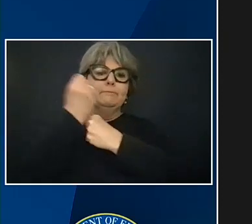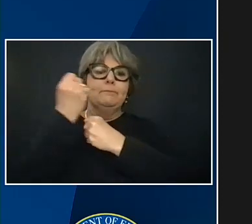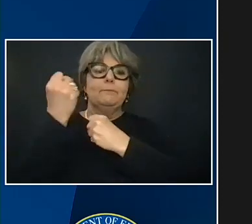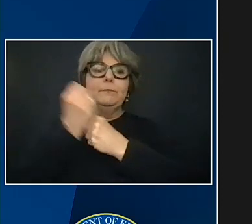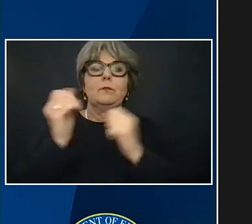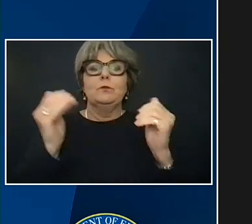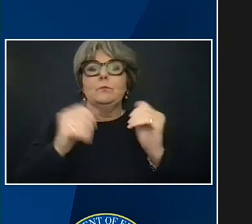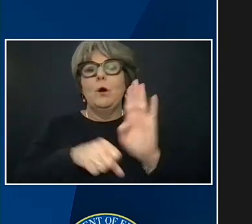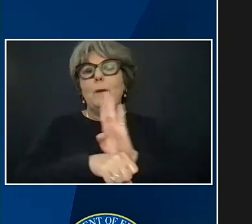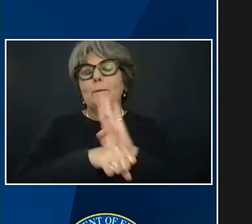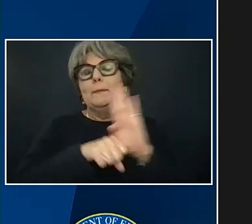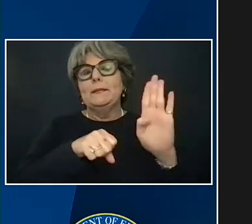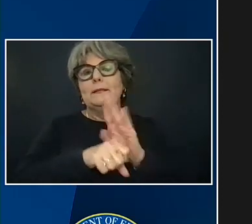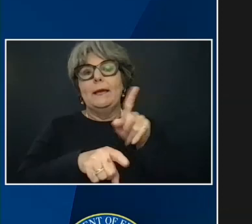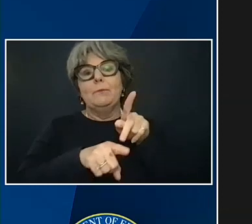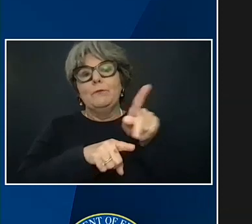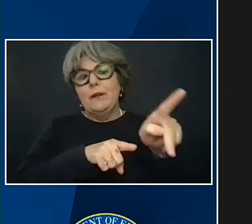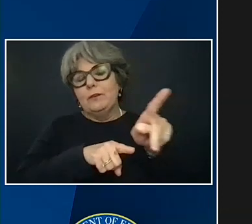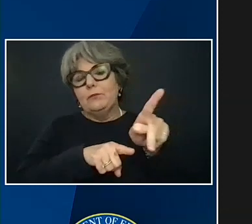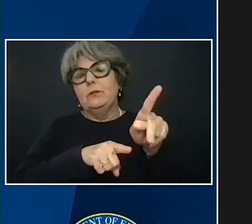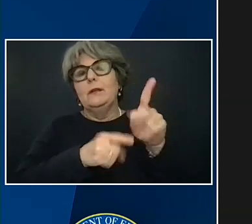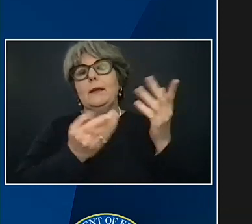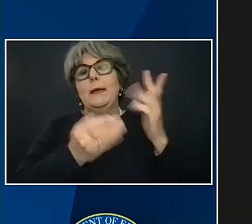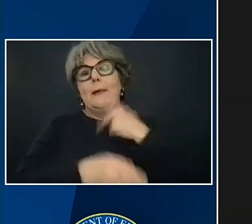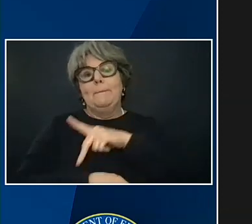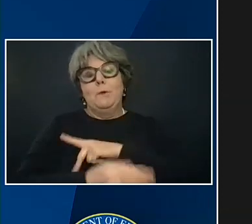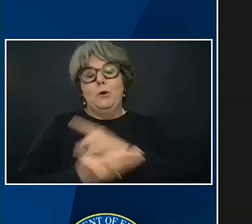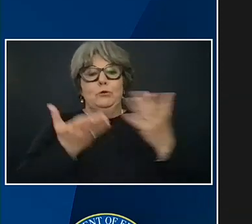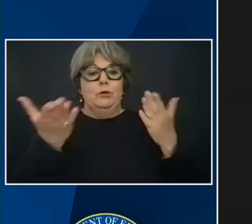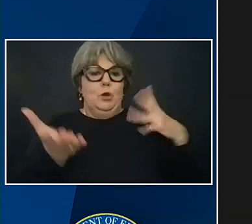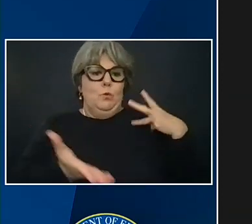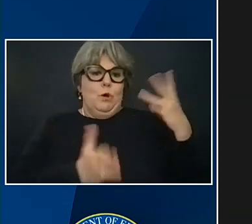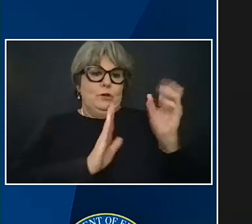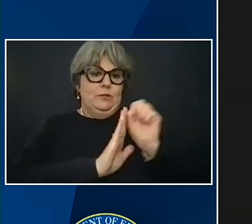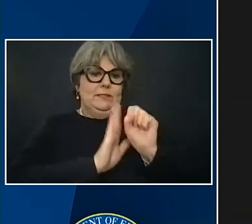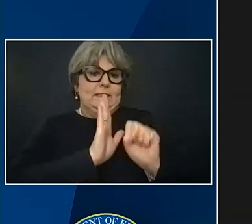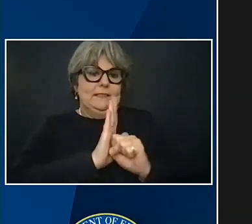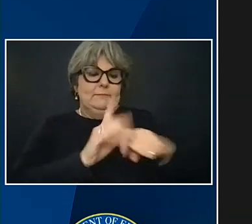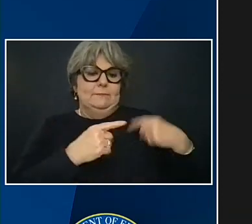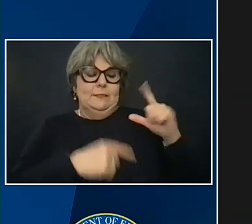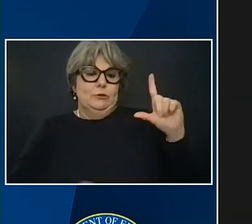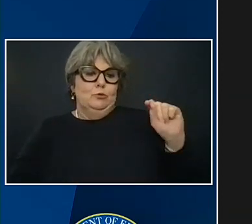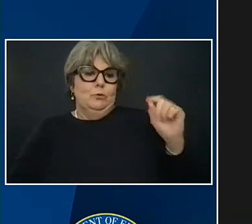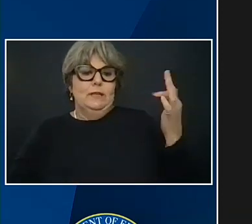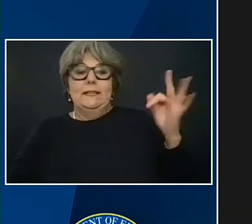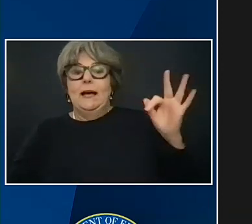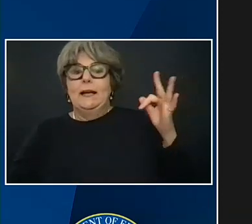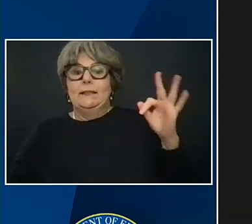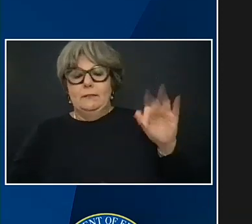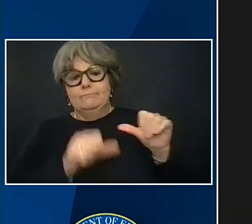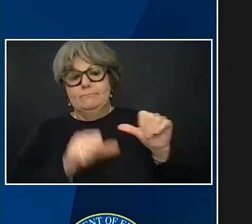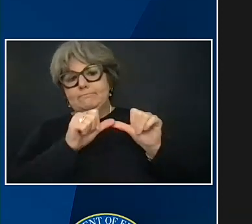professionals and personal services in Washington State since 2019. We continue to excel with grassroots